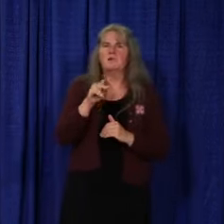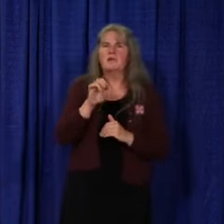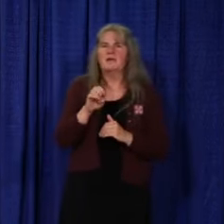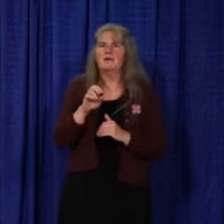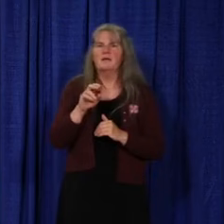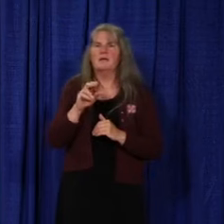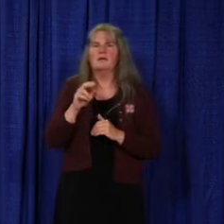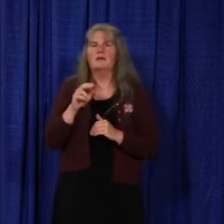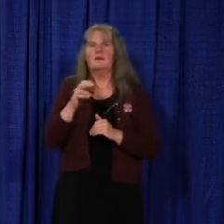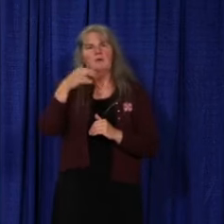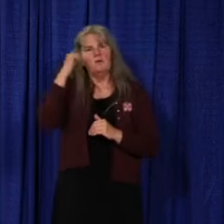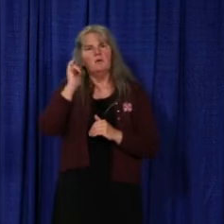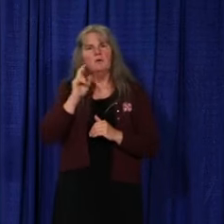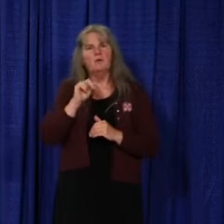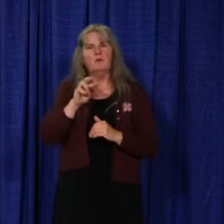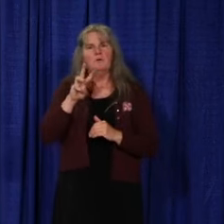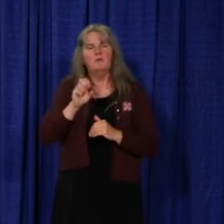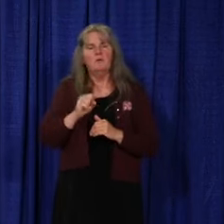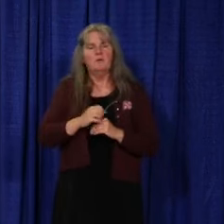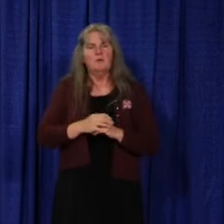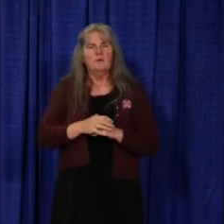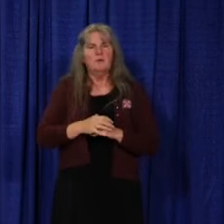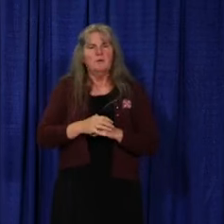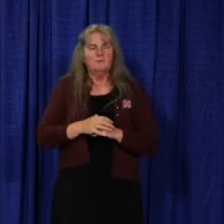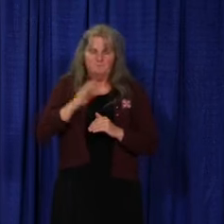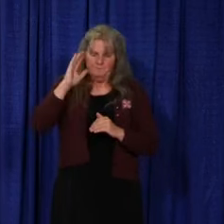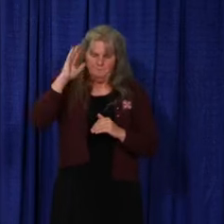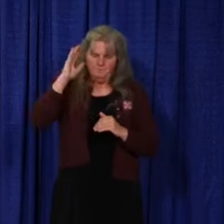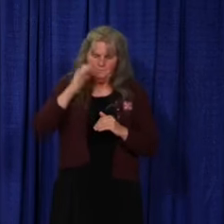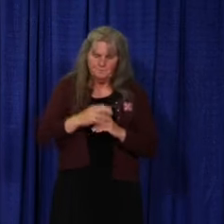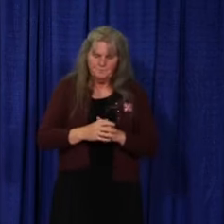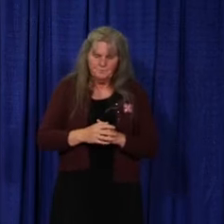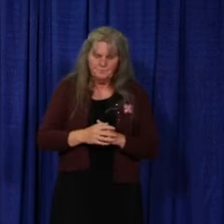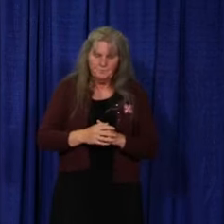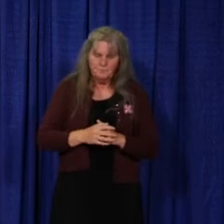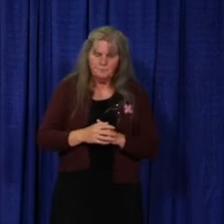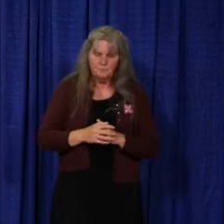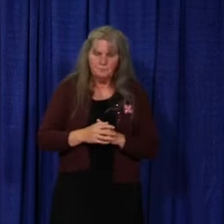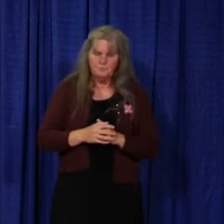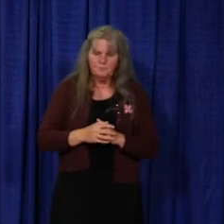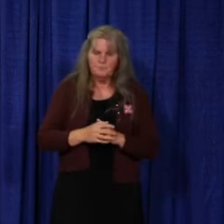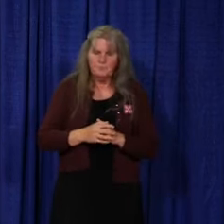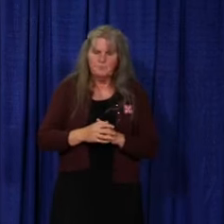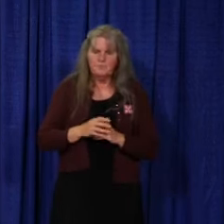Yukon News. Reporter: This week, The Narwhal published a story that